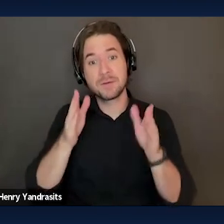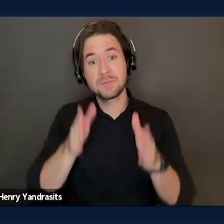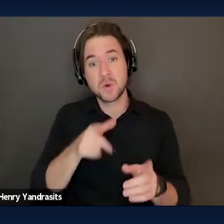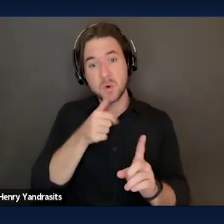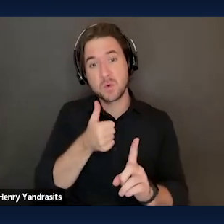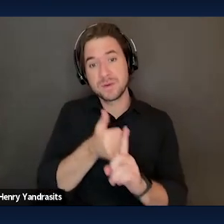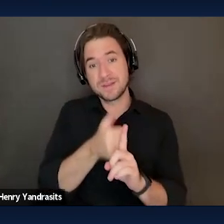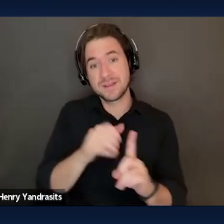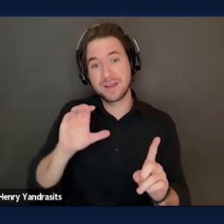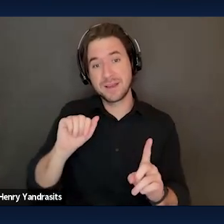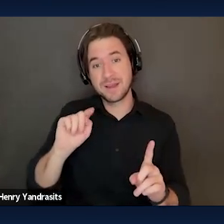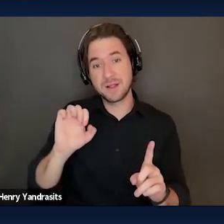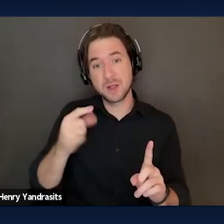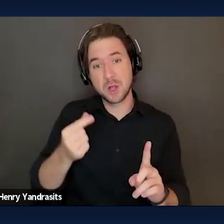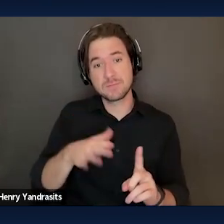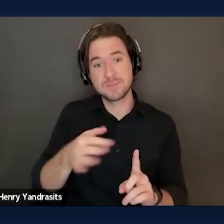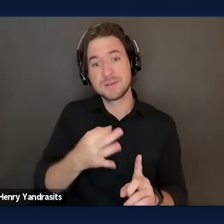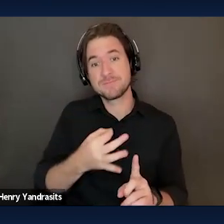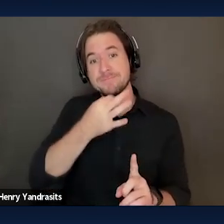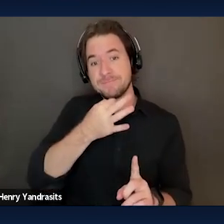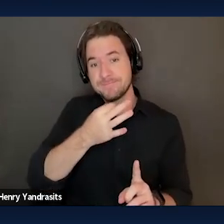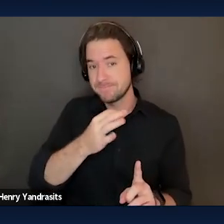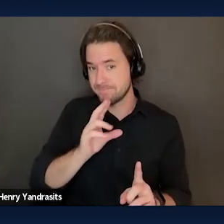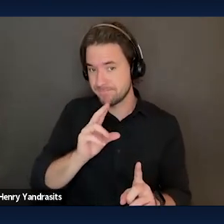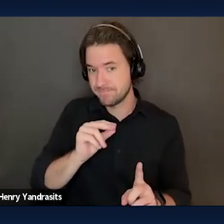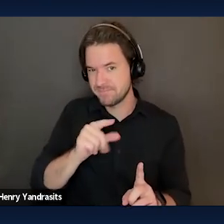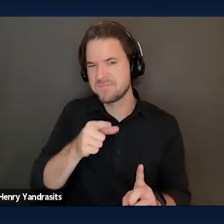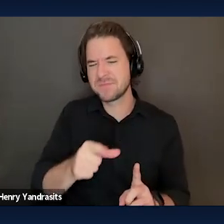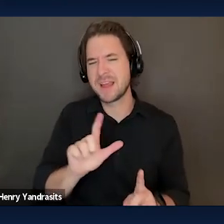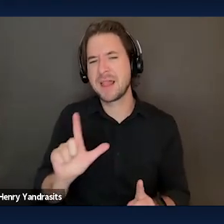doesn't have the level of expertise as the medical experts. They are a librarian.